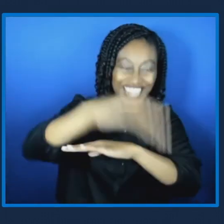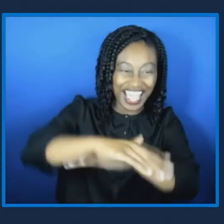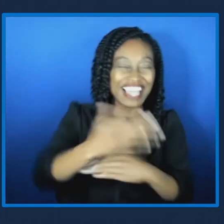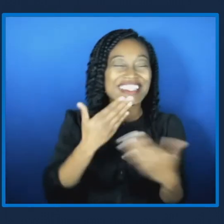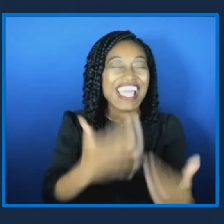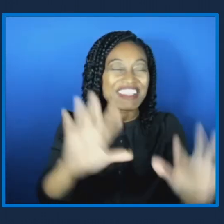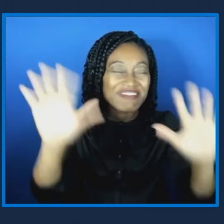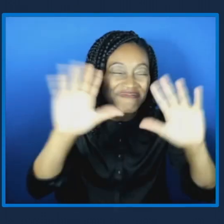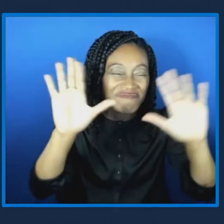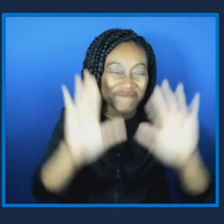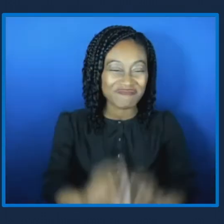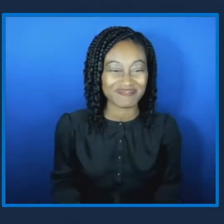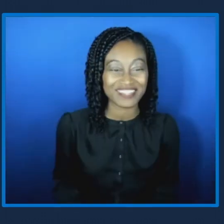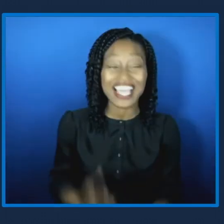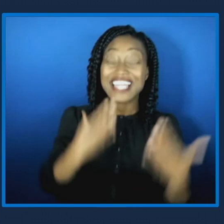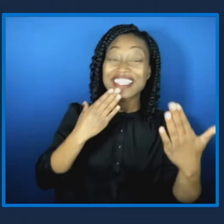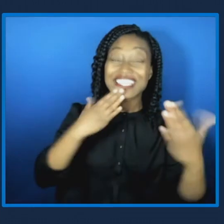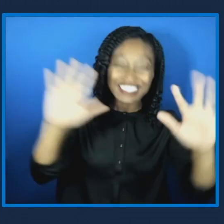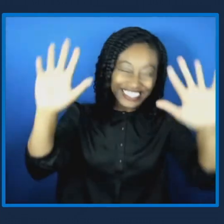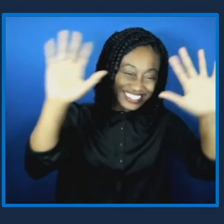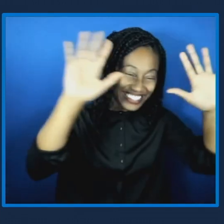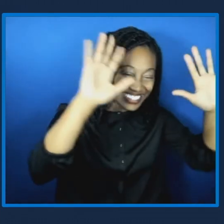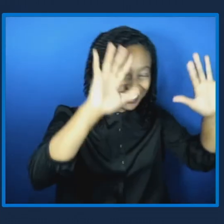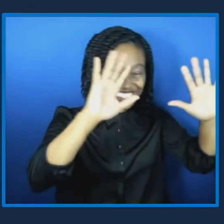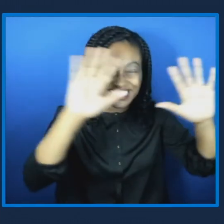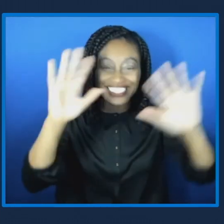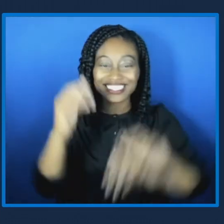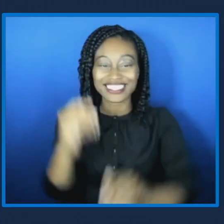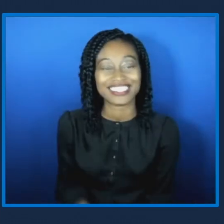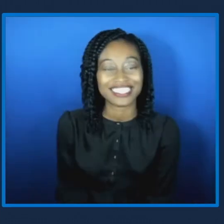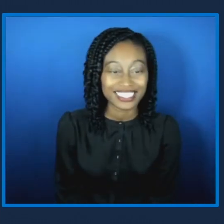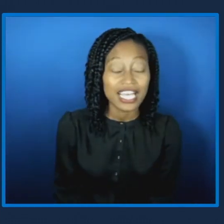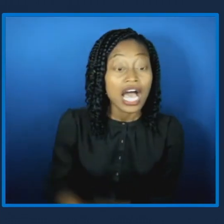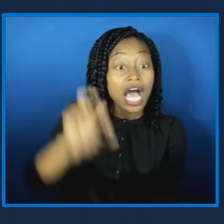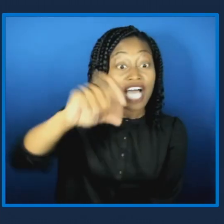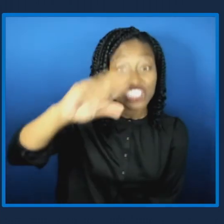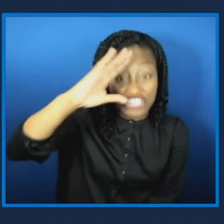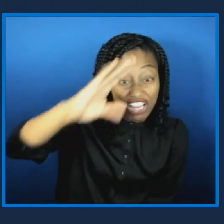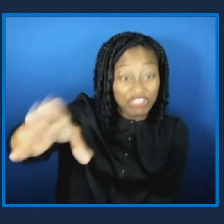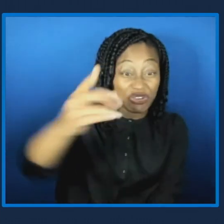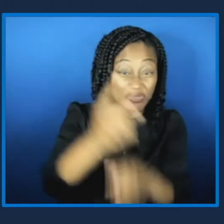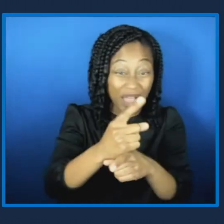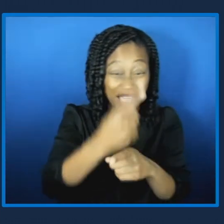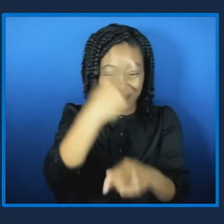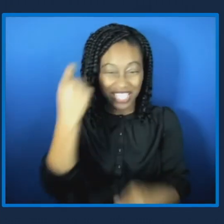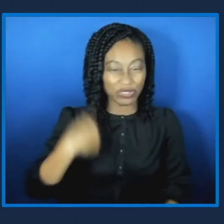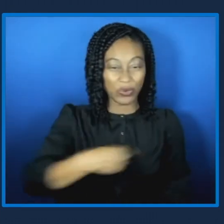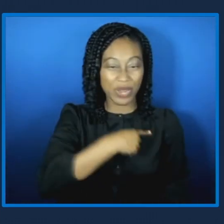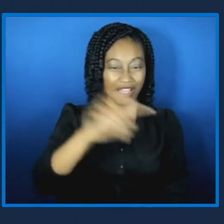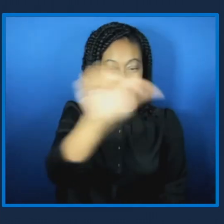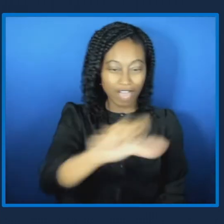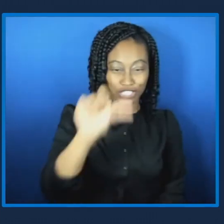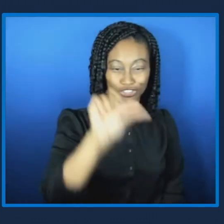Thanks everyone. Thank you. Bye bye. I feel like I should salute since we're the Avengers. The Avengers. That's true, yeah, we should salute.